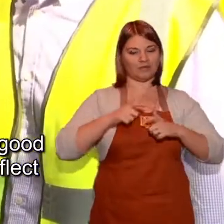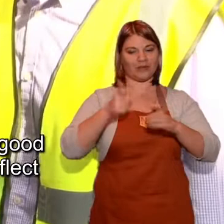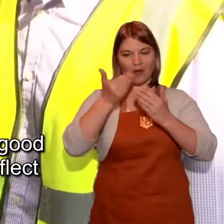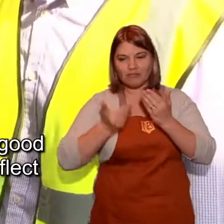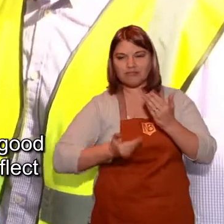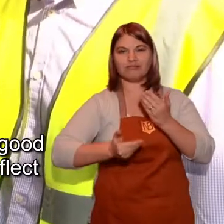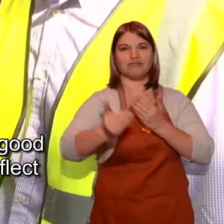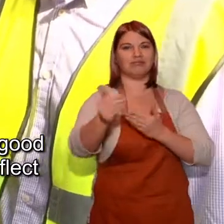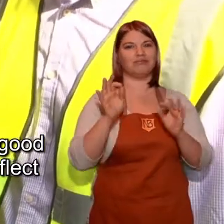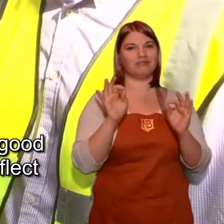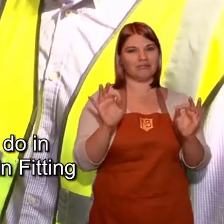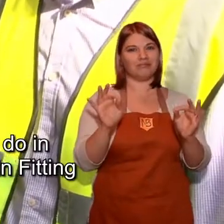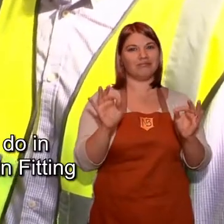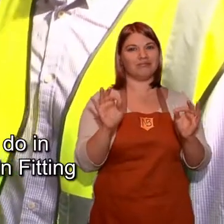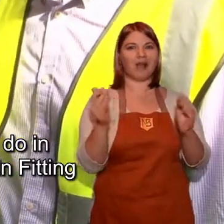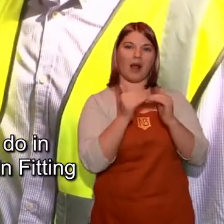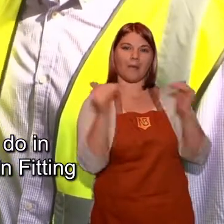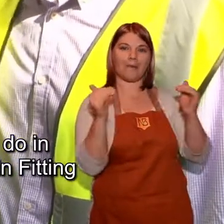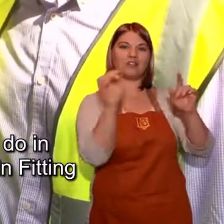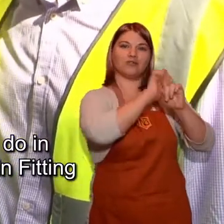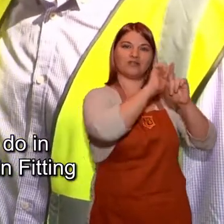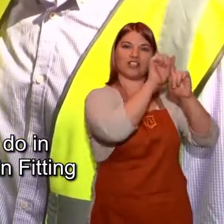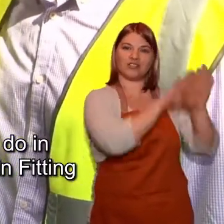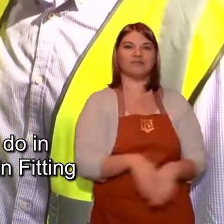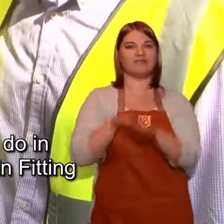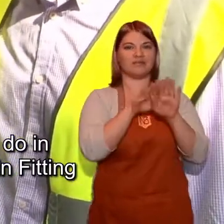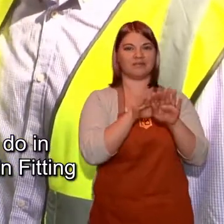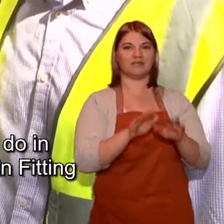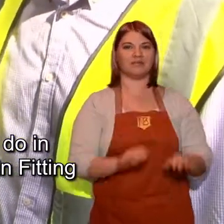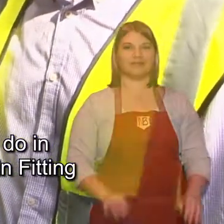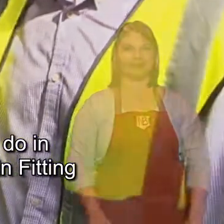To reflect the rest of the works that we're doing within the Newman Brothers coffin fitting.